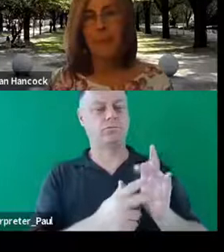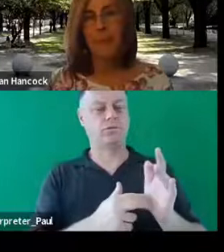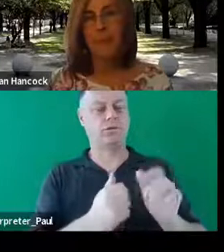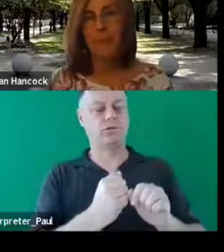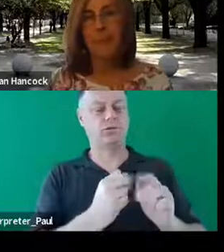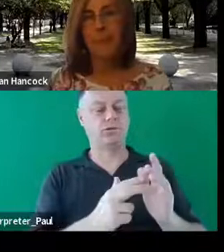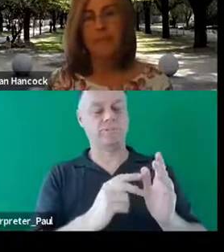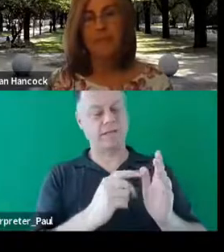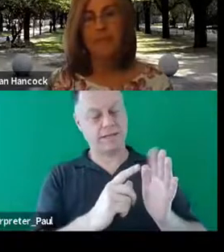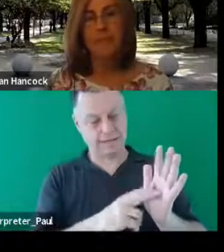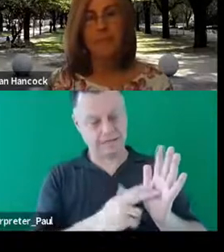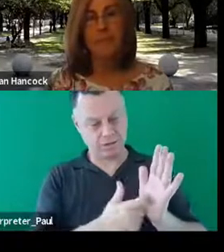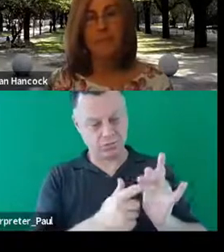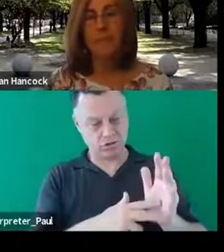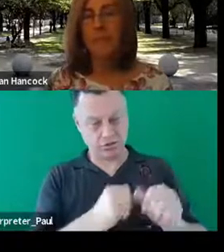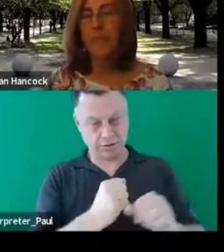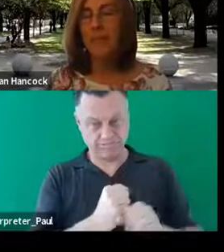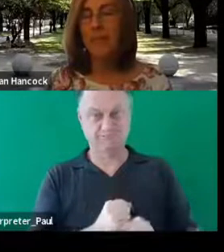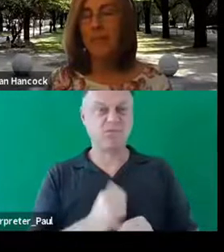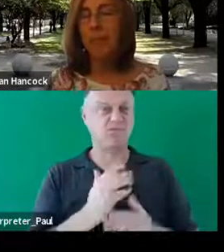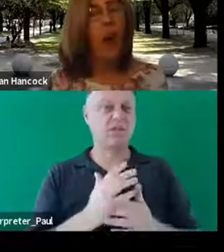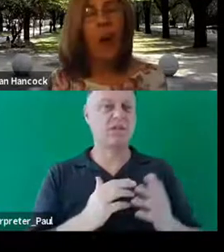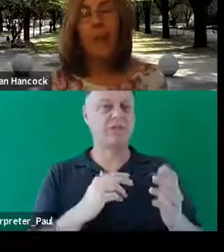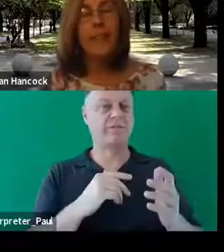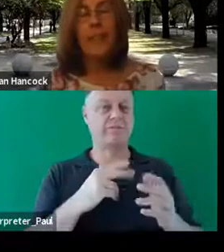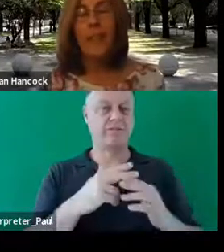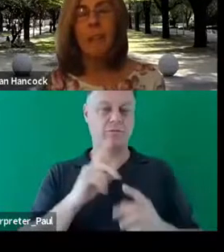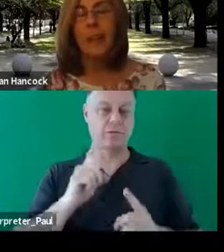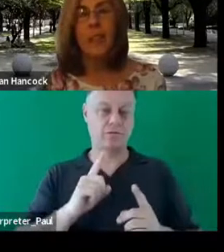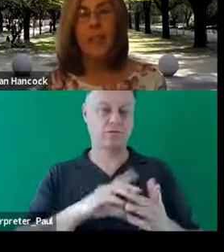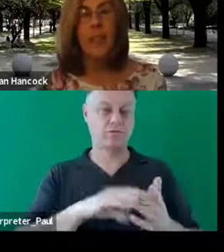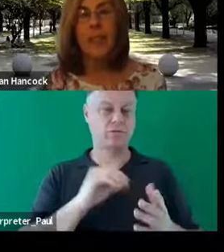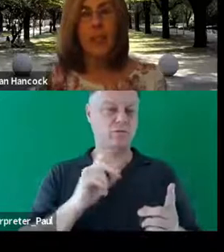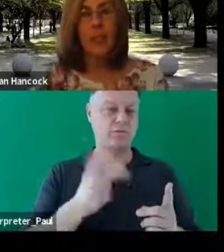win. Susan were you going to comment also on that? SUSAN: I guess I would just add to that, that you